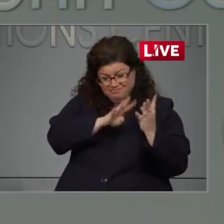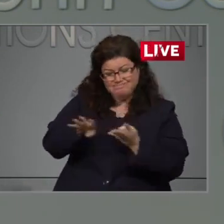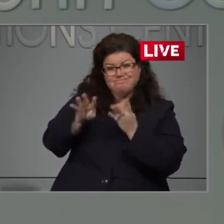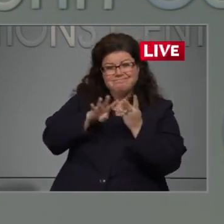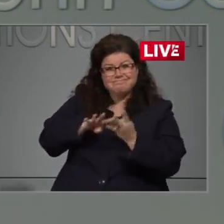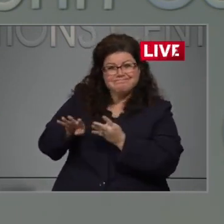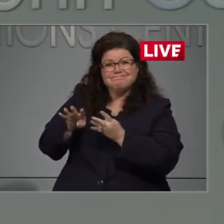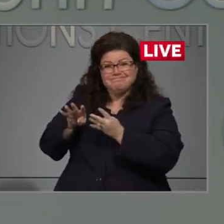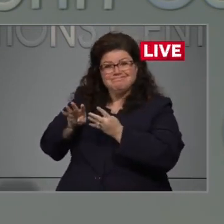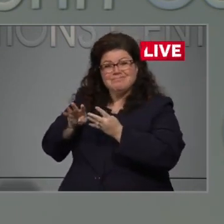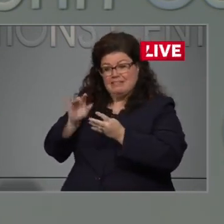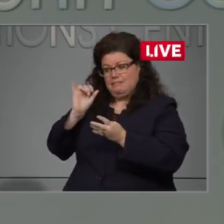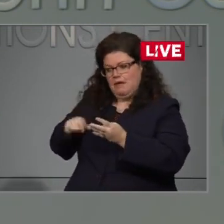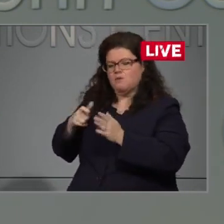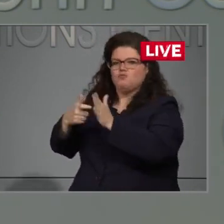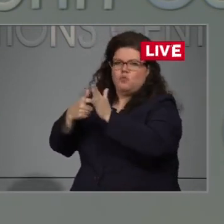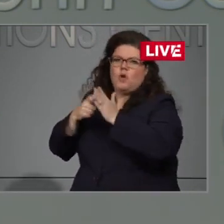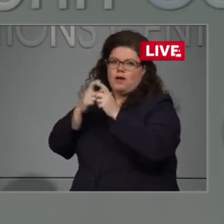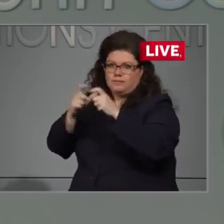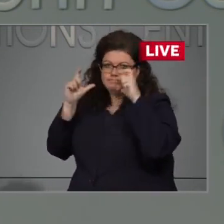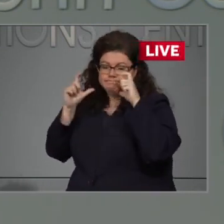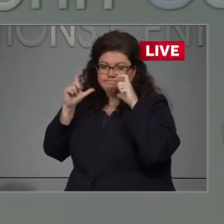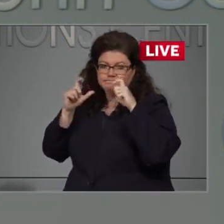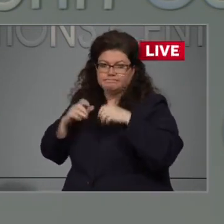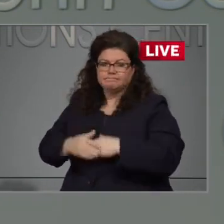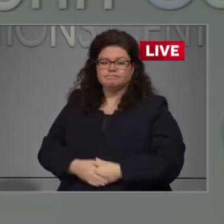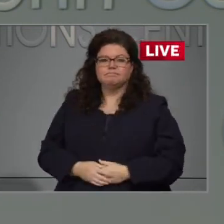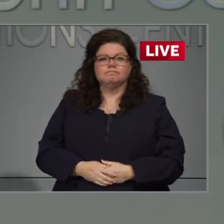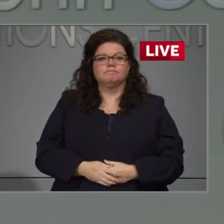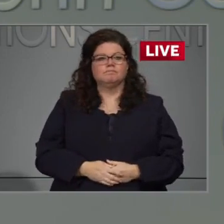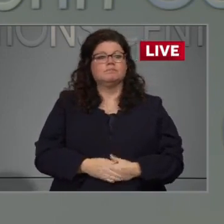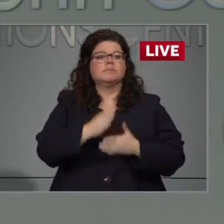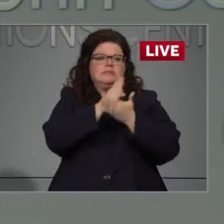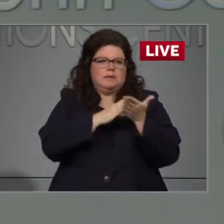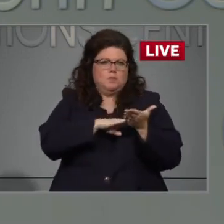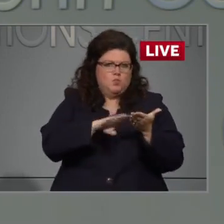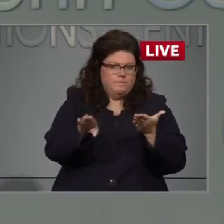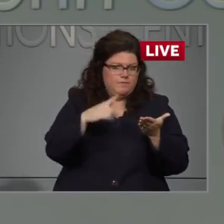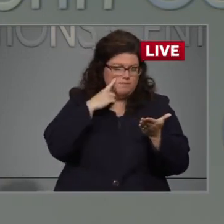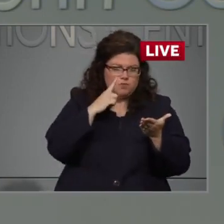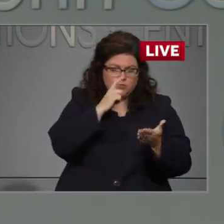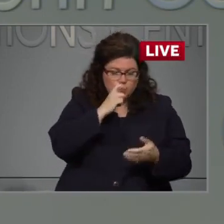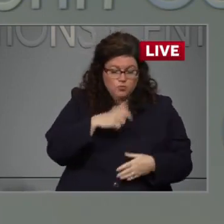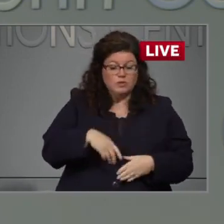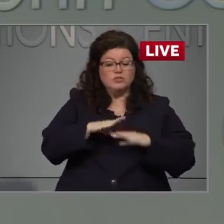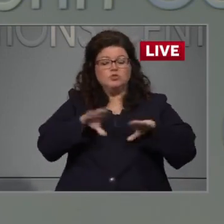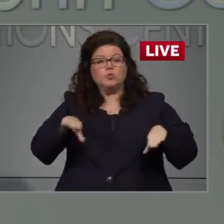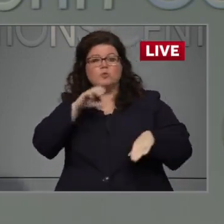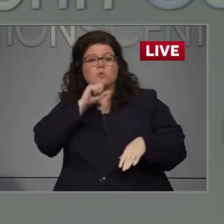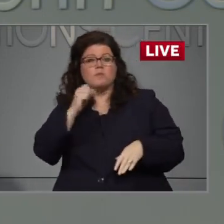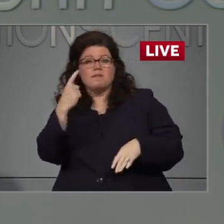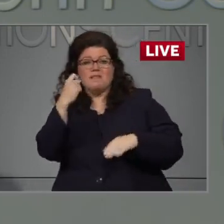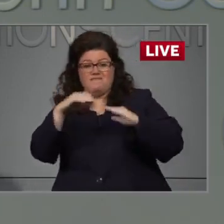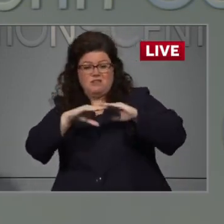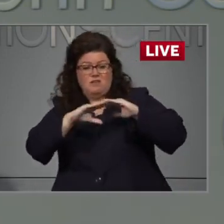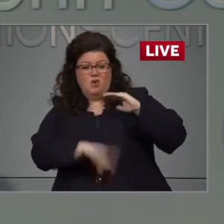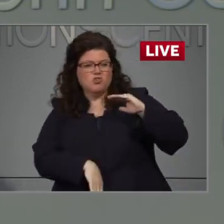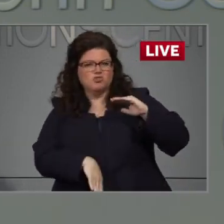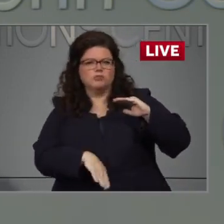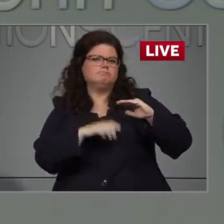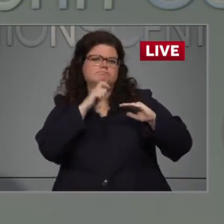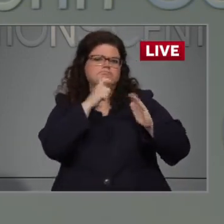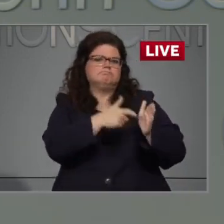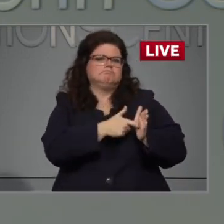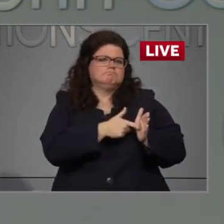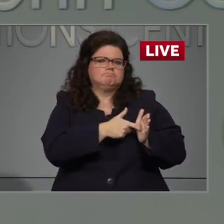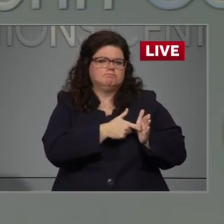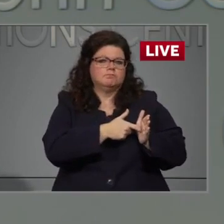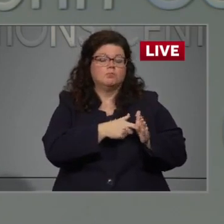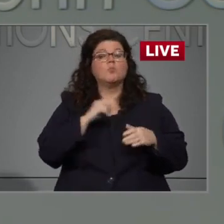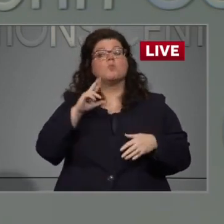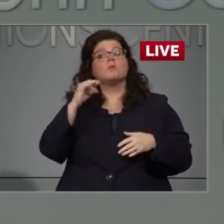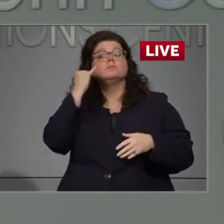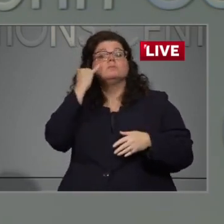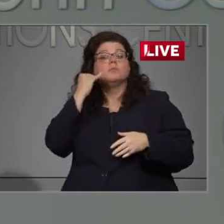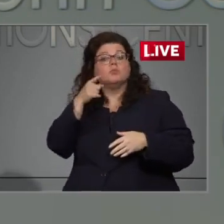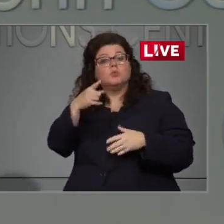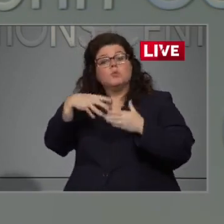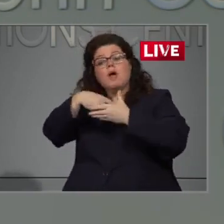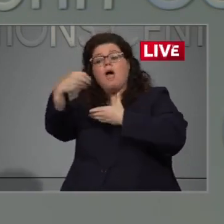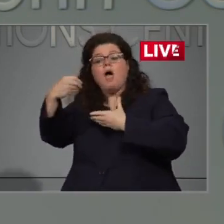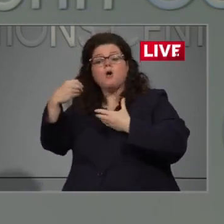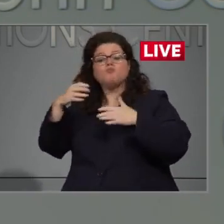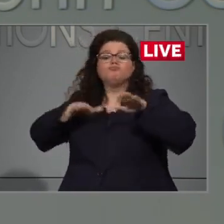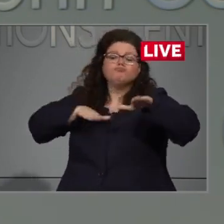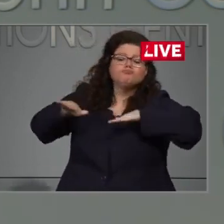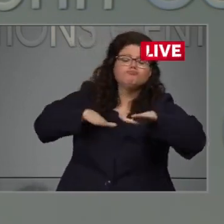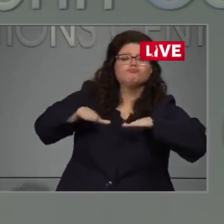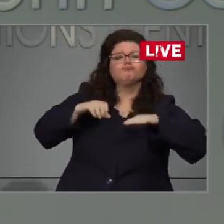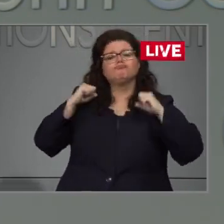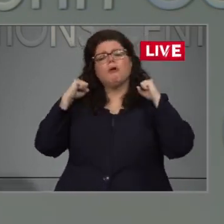THERE ARE EXCEPTIONS INCLUDING PEOPLE WITH MEDICAL CONDITIONS AND CHILDREN UNDER 11 11 PEOPLE WHO ARE AT HOME AND PEOPLE WHO ARE WALKING AND OTHER OTHERWISE EXERCISING OUTSIDE WHEN NOT